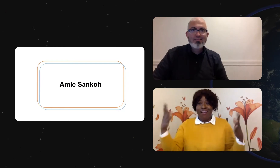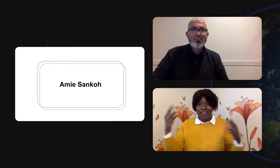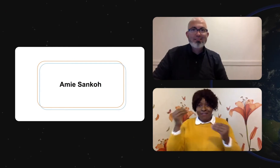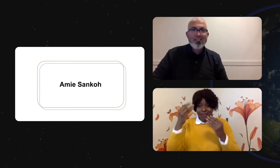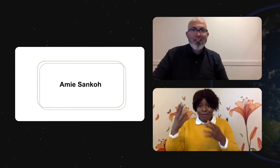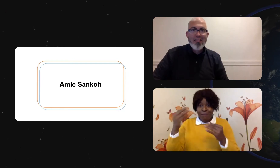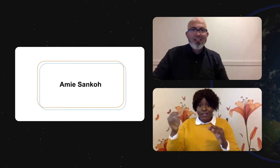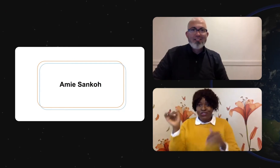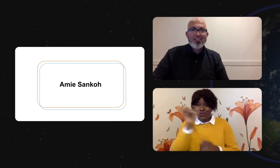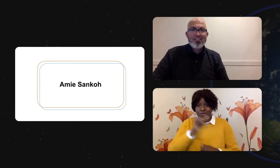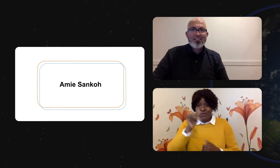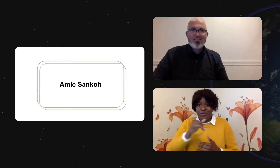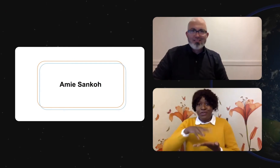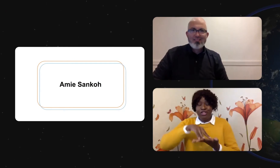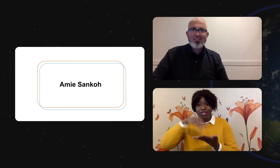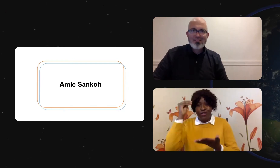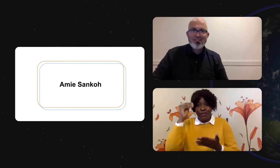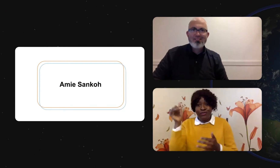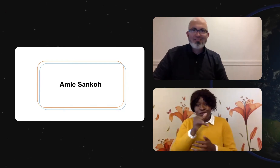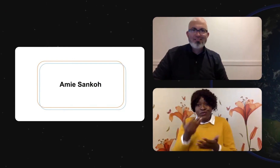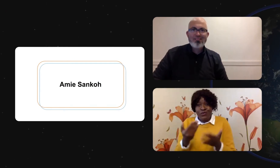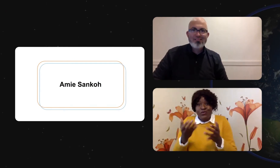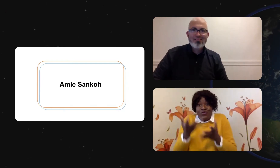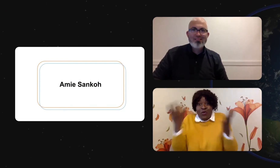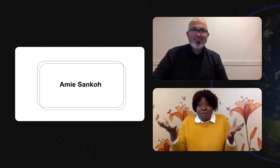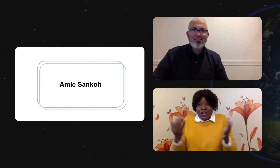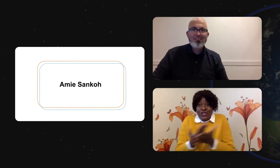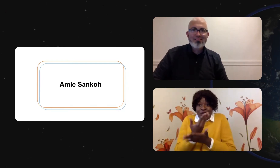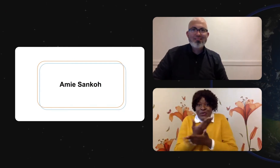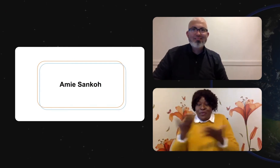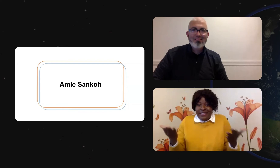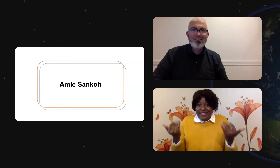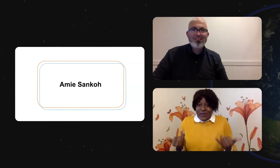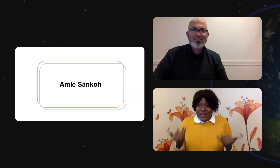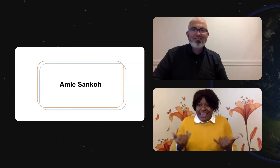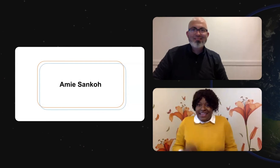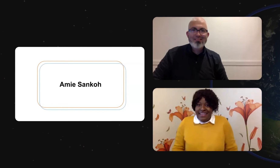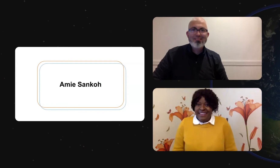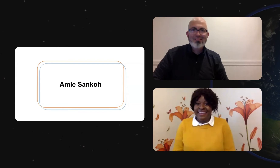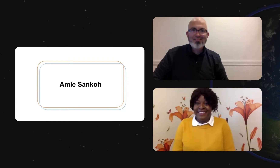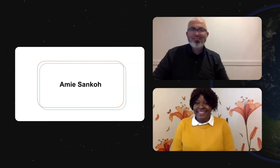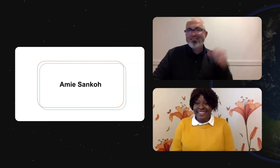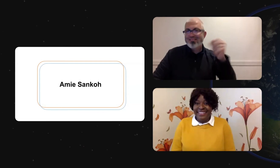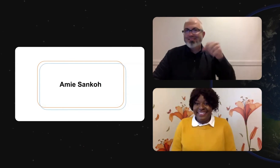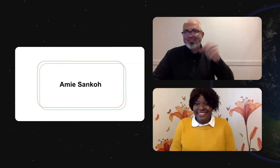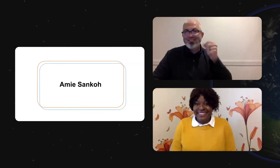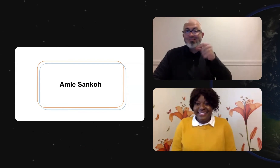I've been learning so many good things today!